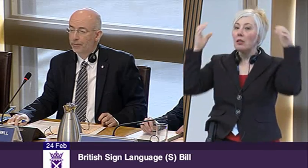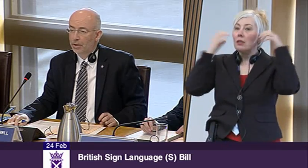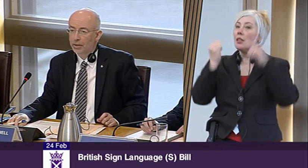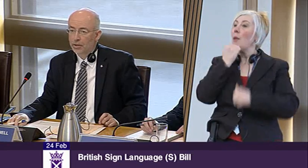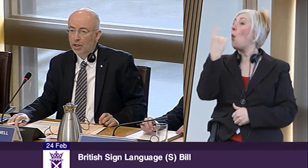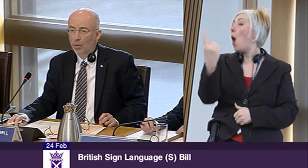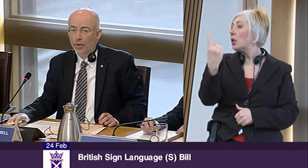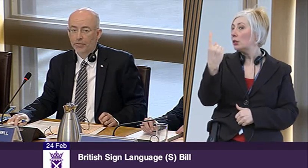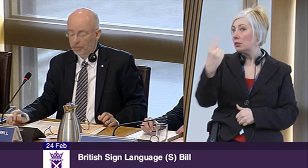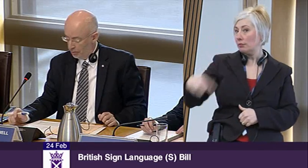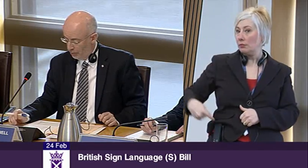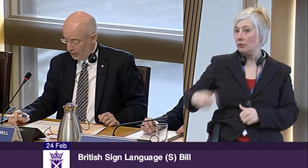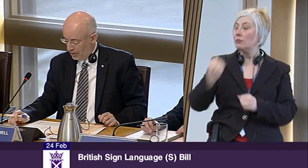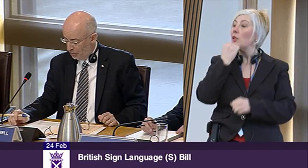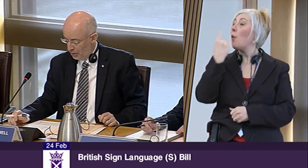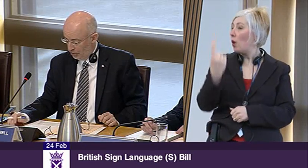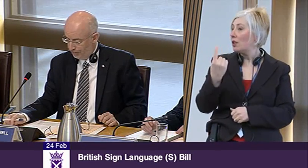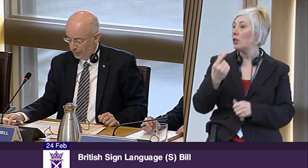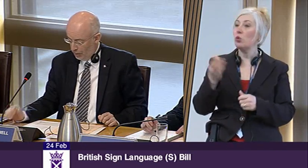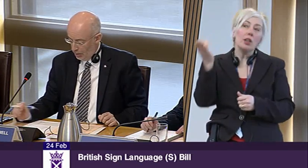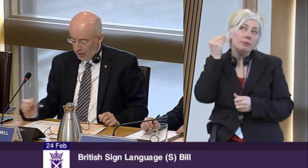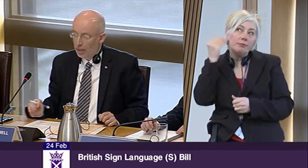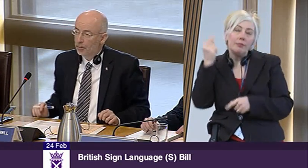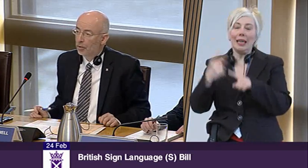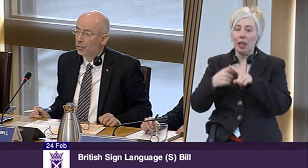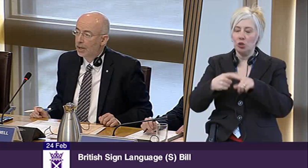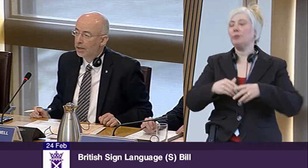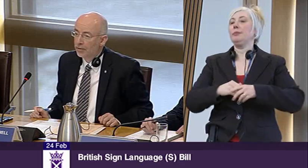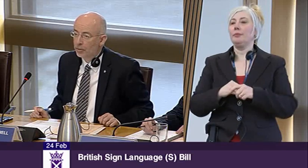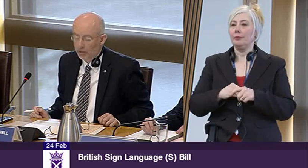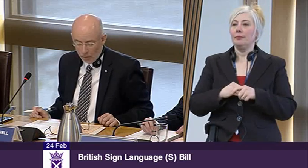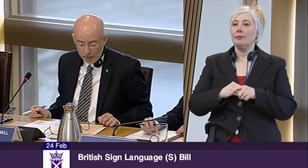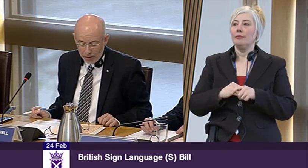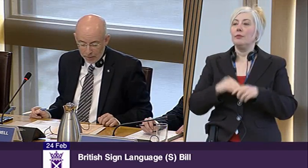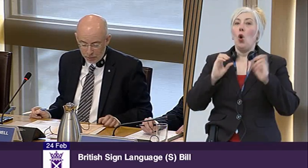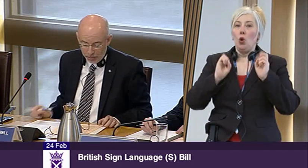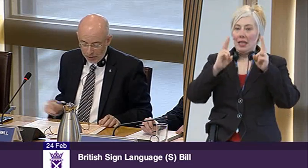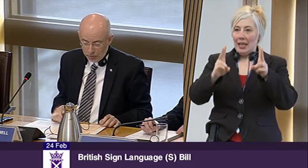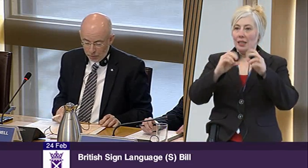If we all ready, we will start with questions from Siobhan McMahon.